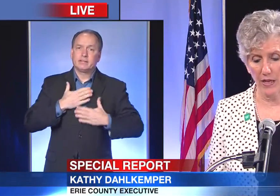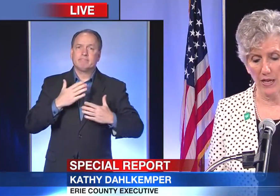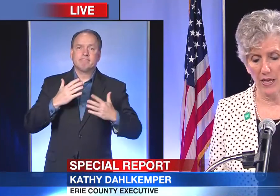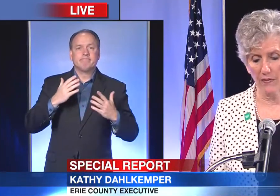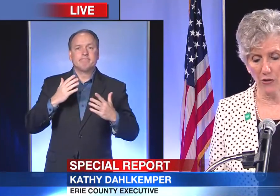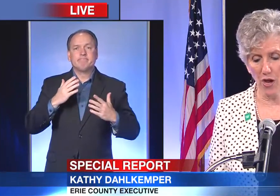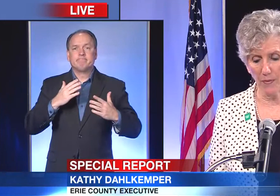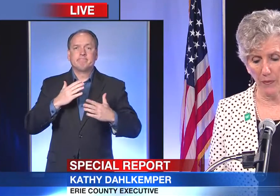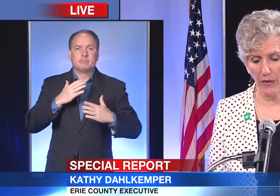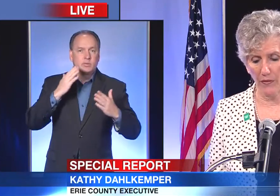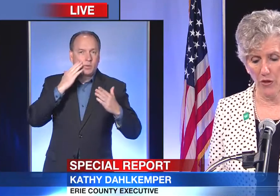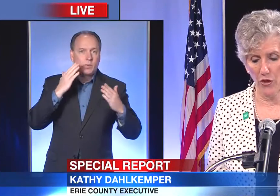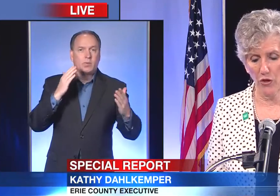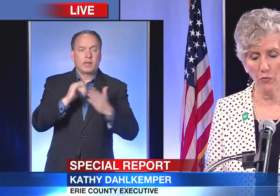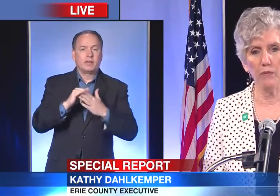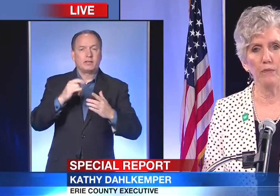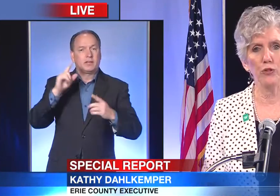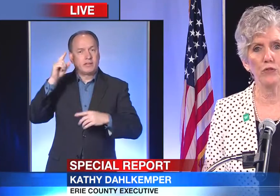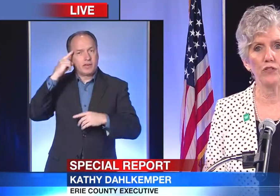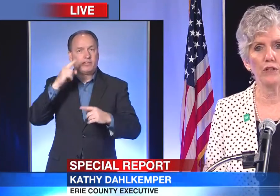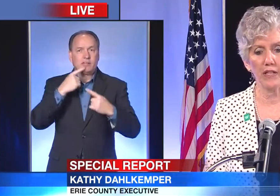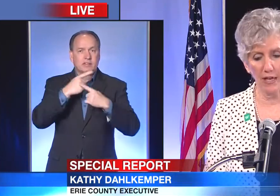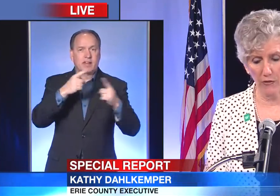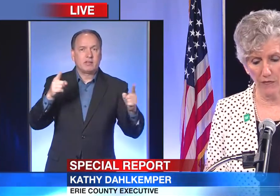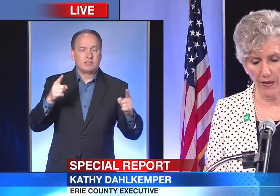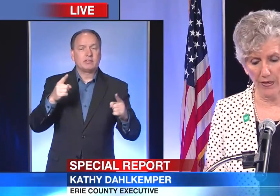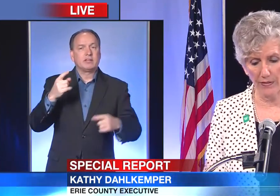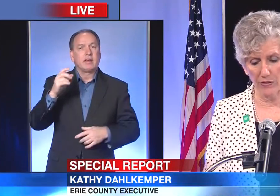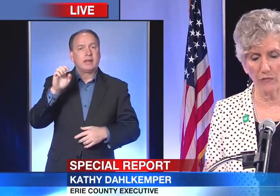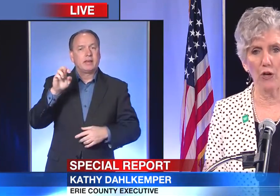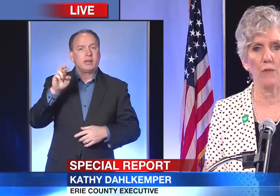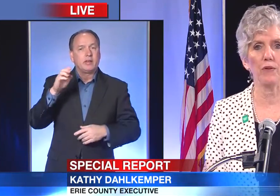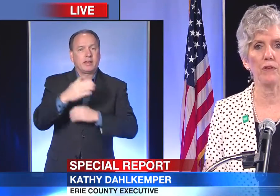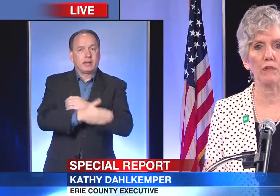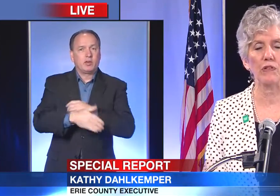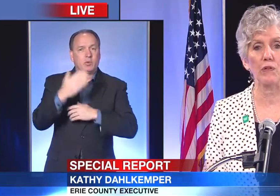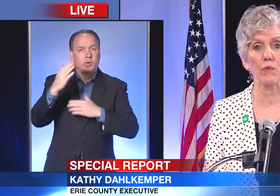GOVERNOR WOLF HAS ANNOUNCED THAT ERIE COUNTY WILL BE AMONG THE COUNTIES IN THE COMMONWEALTH WHO